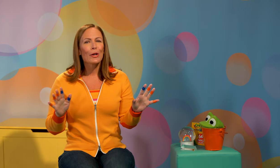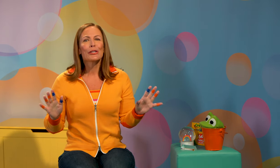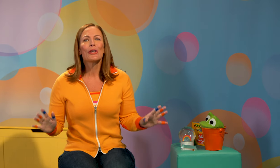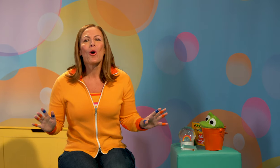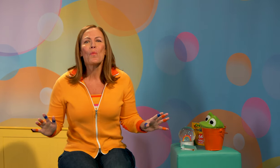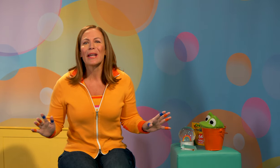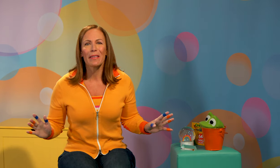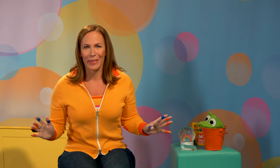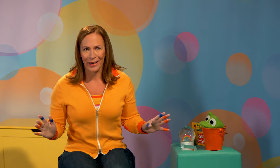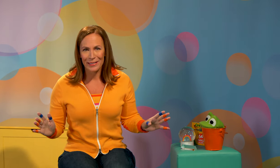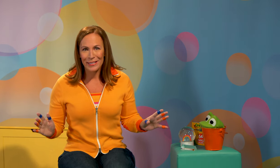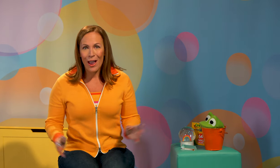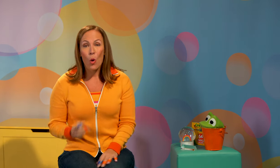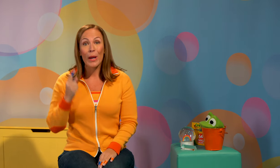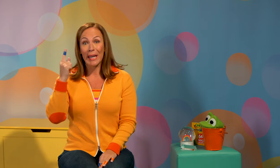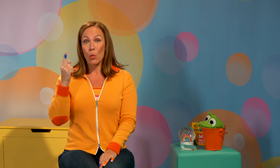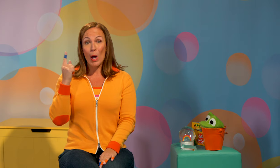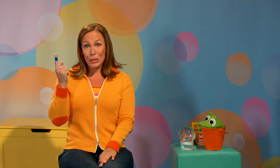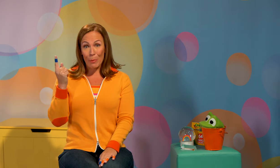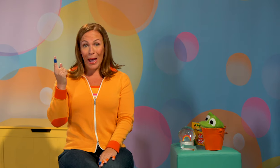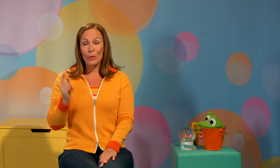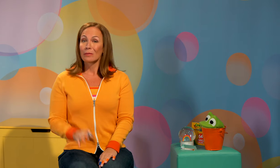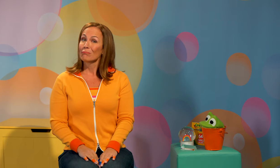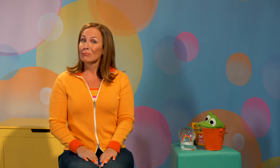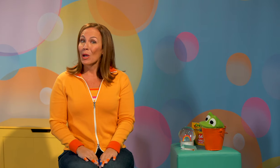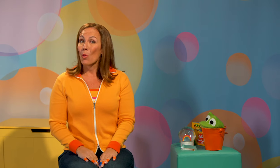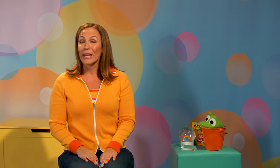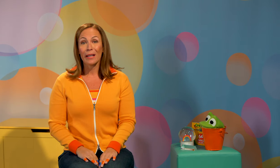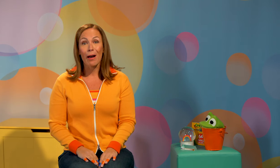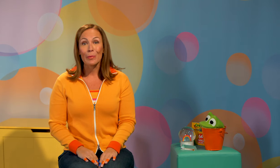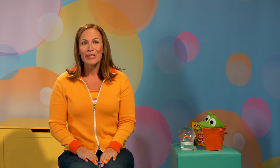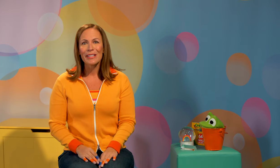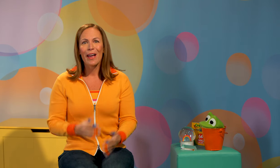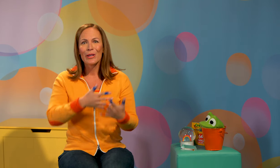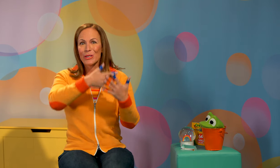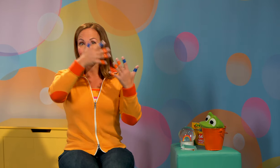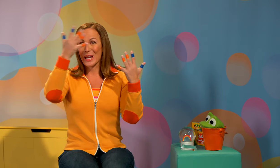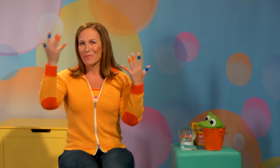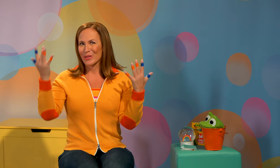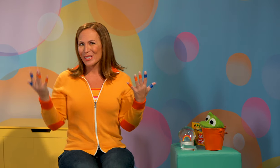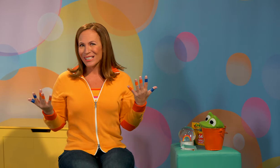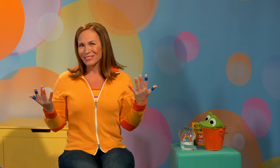There are so many things we can wonder about when it comes to rainbows.